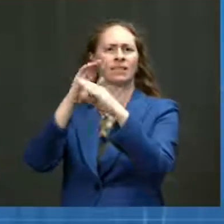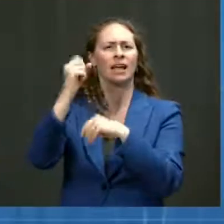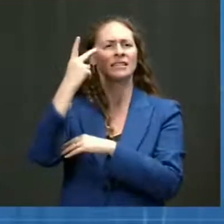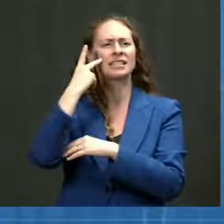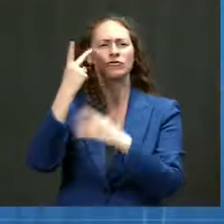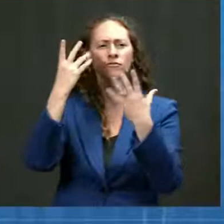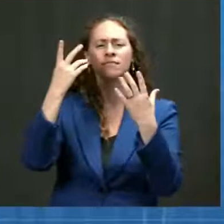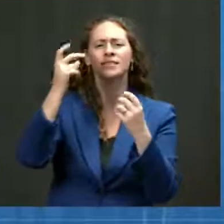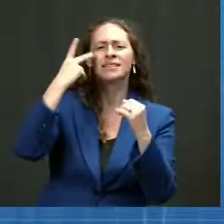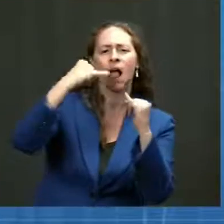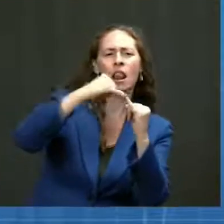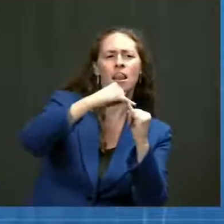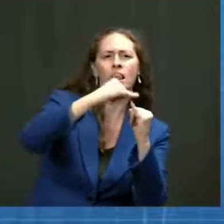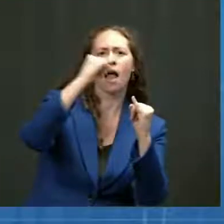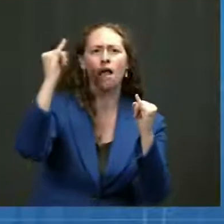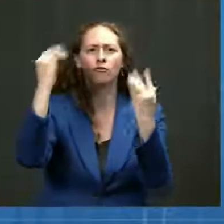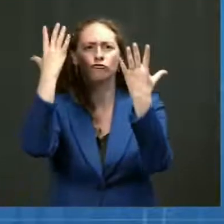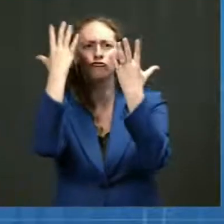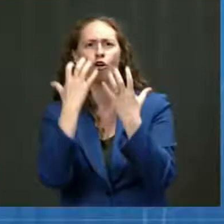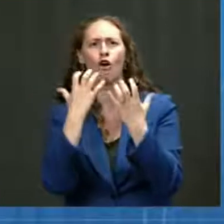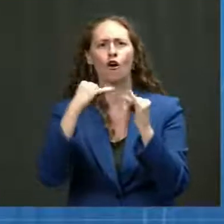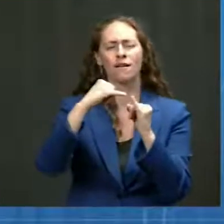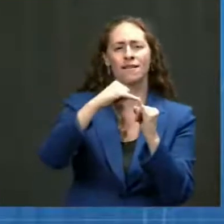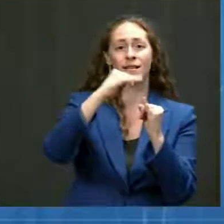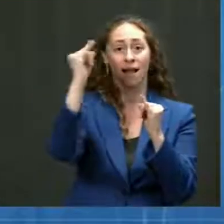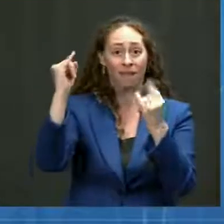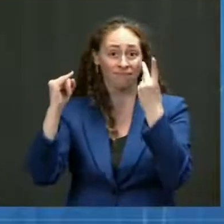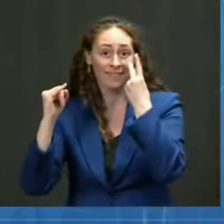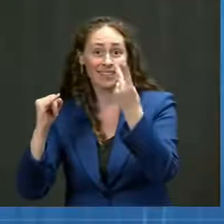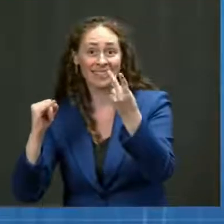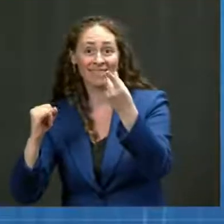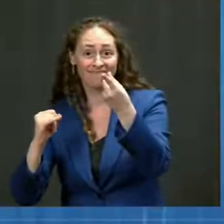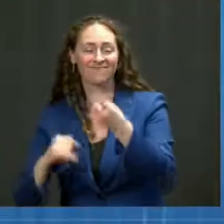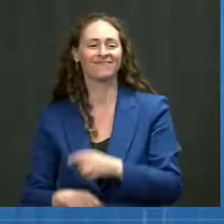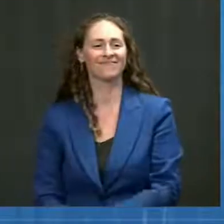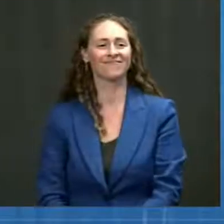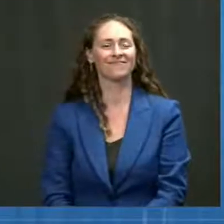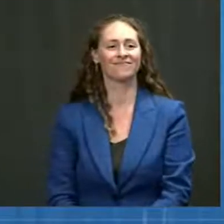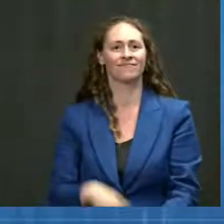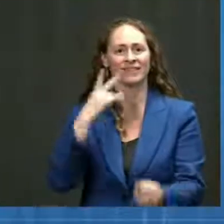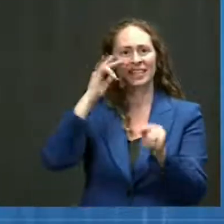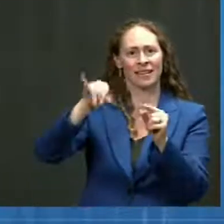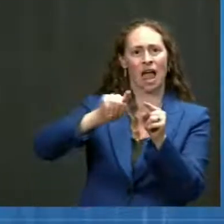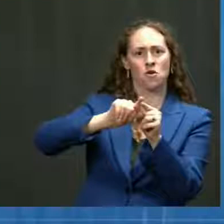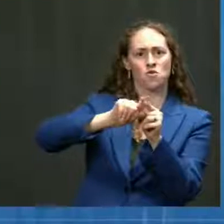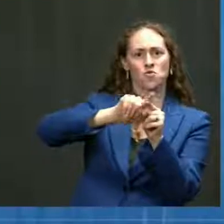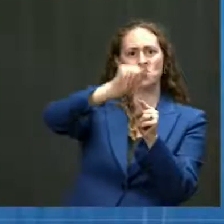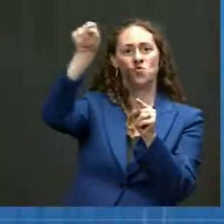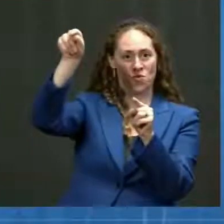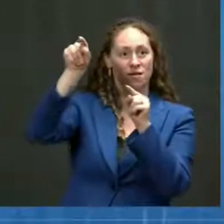EFFICACY OF 91%. BUT IF YOU LOOK AT THE DARK BLACK LINE GOING FROM LEFT TO